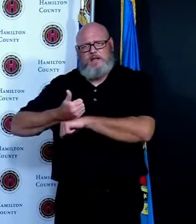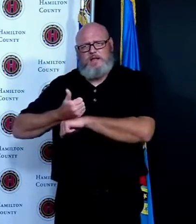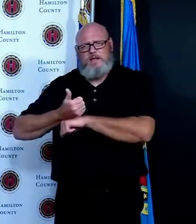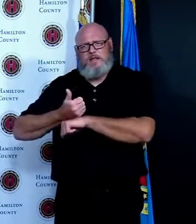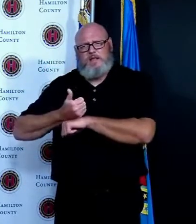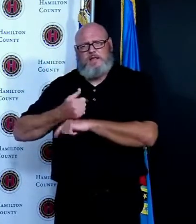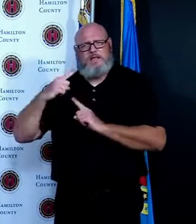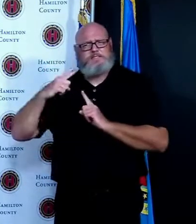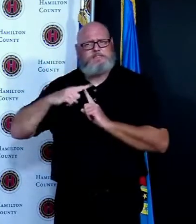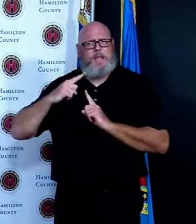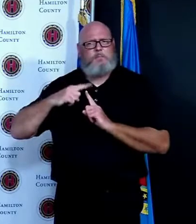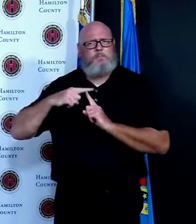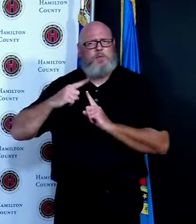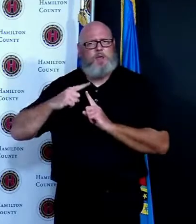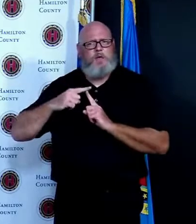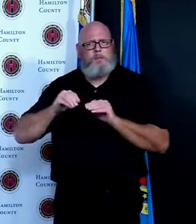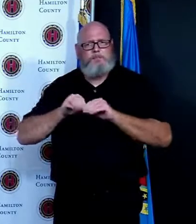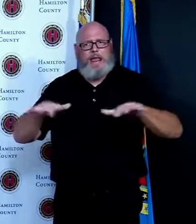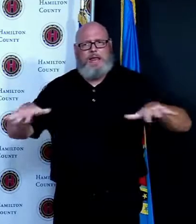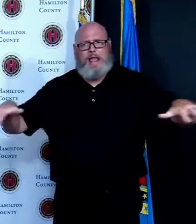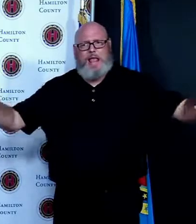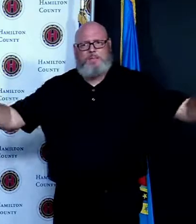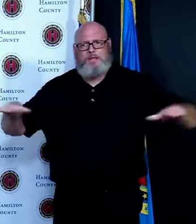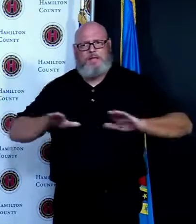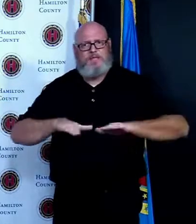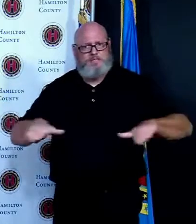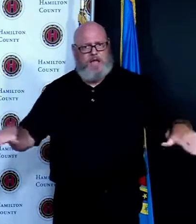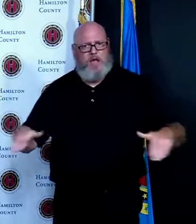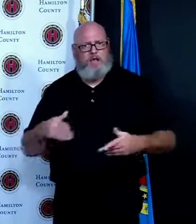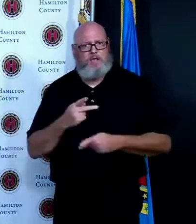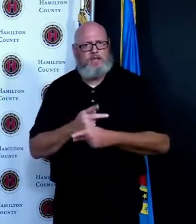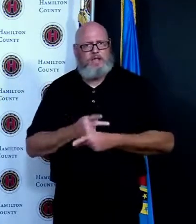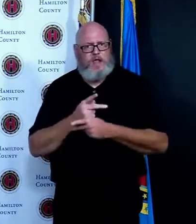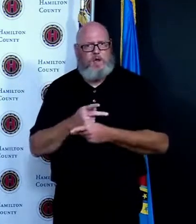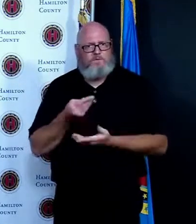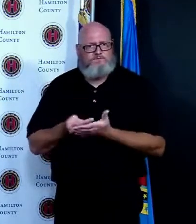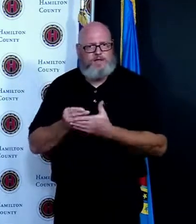from March through the end of may really to help serve those those front line workers and